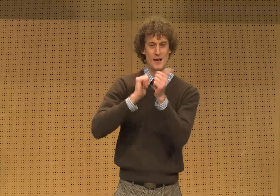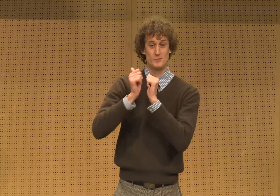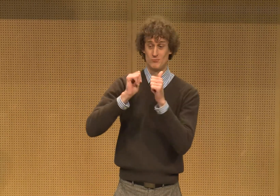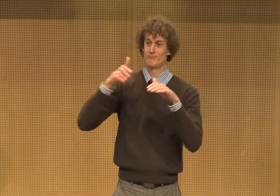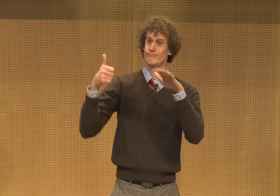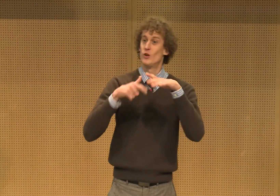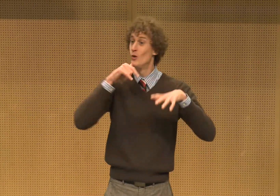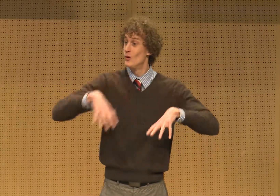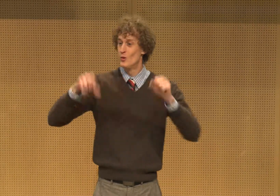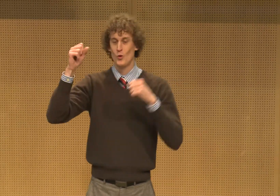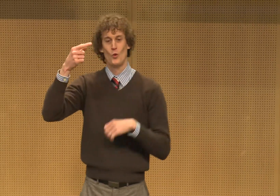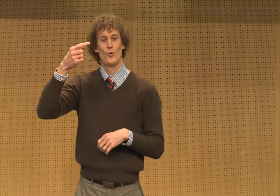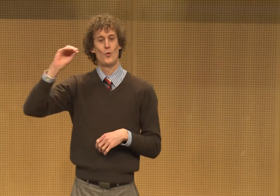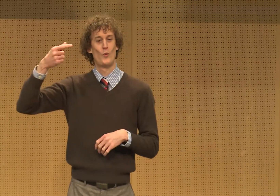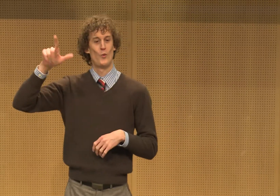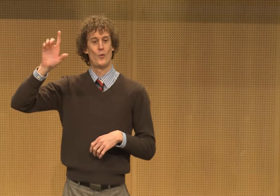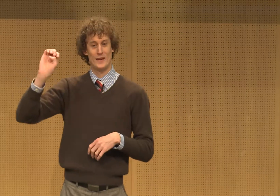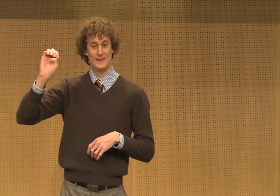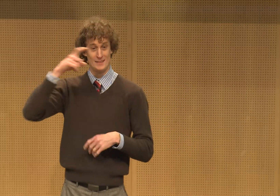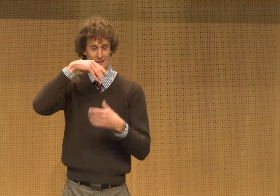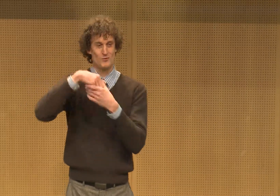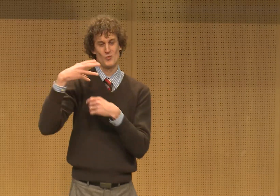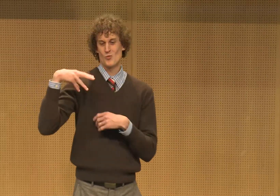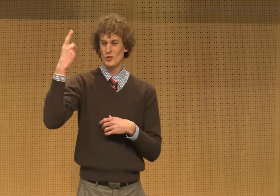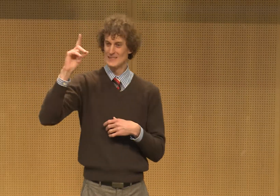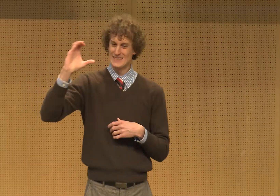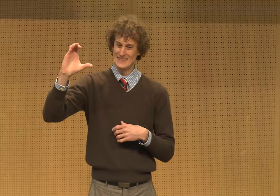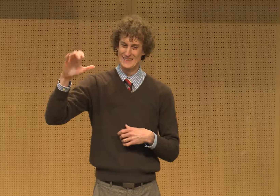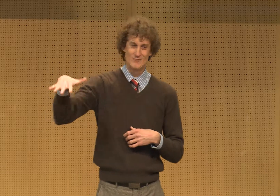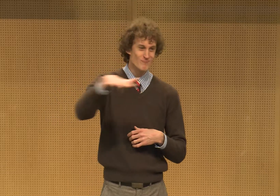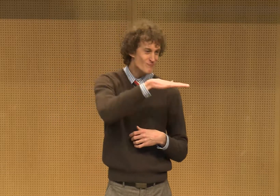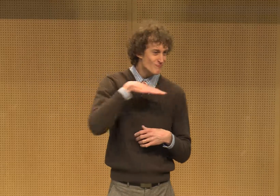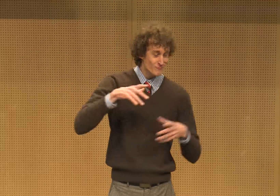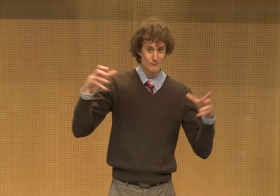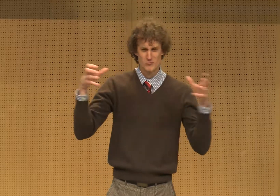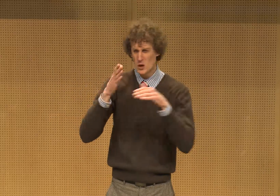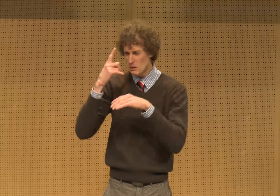From there, I ended up in a coding competition with Google,